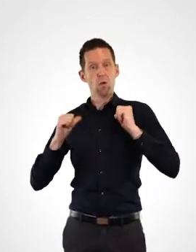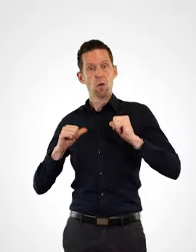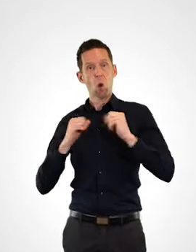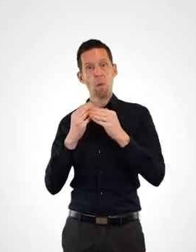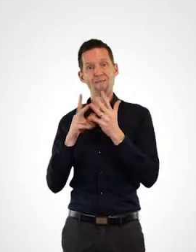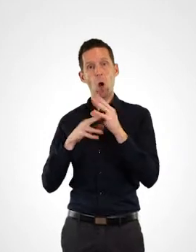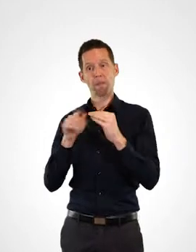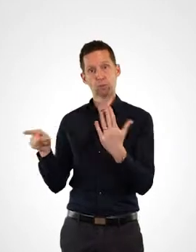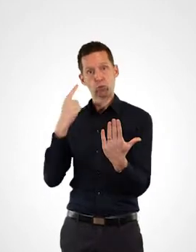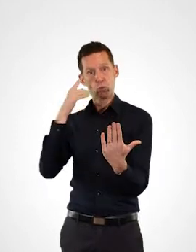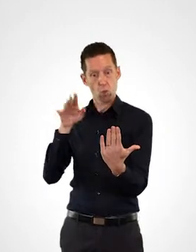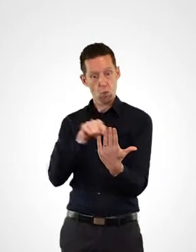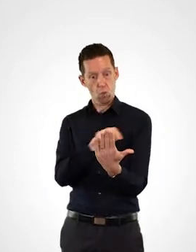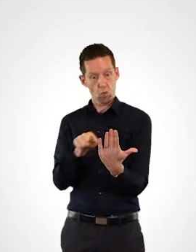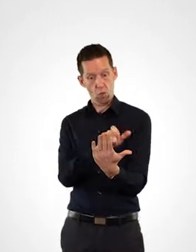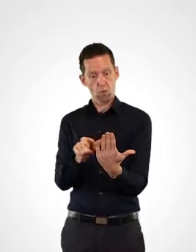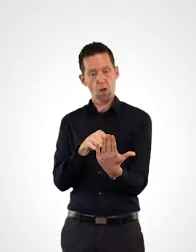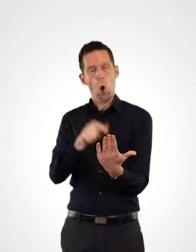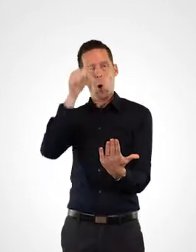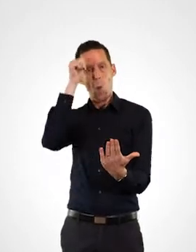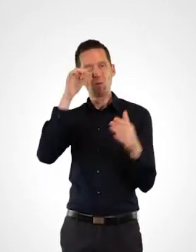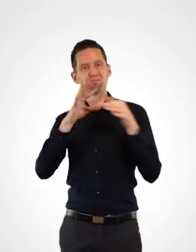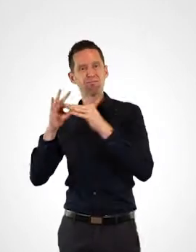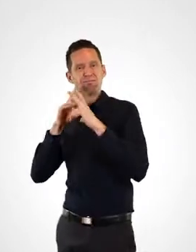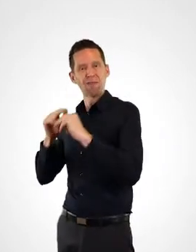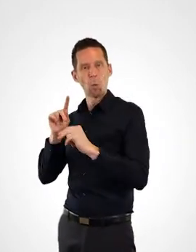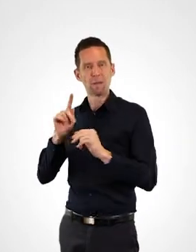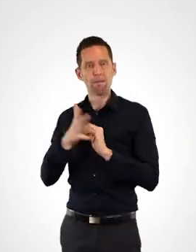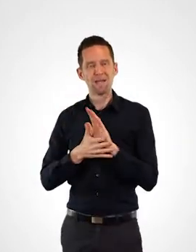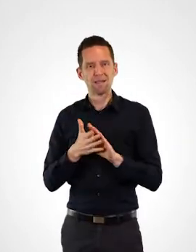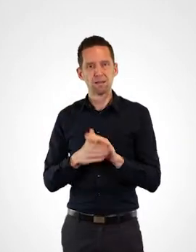and encounter that vocabulary in print, they will know what it means